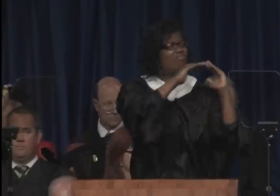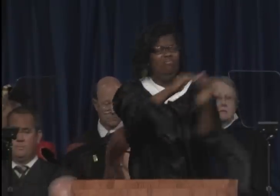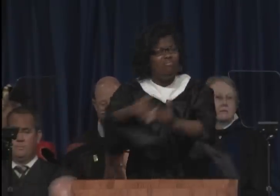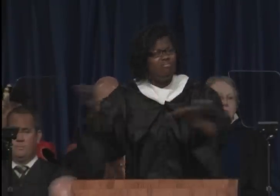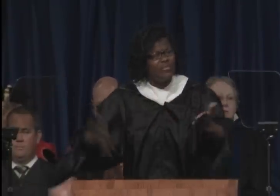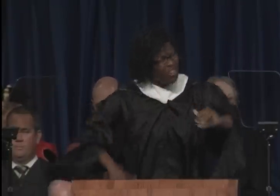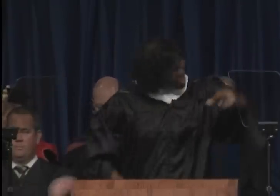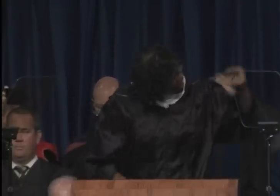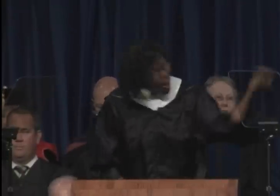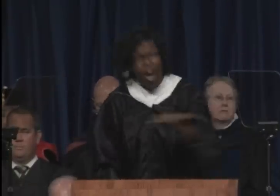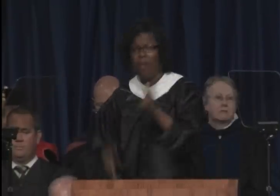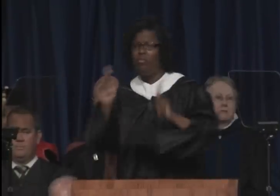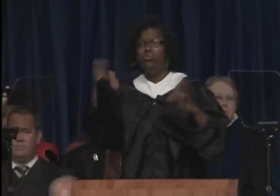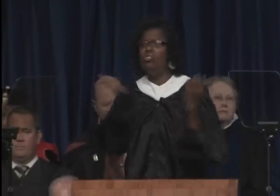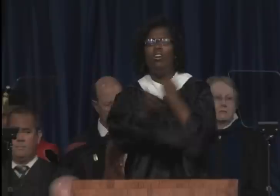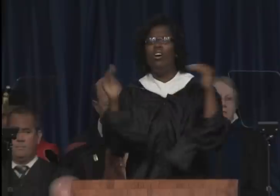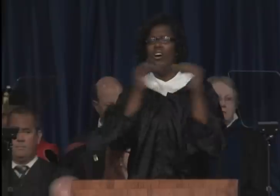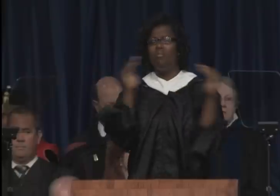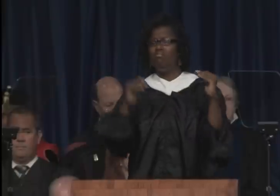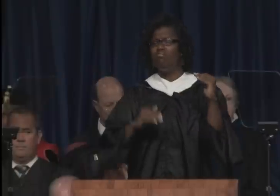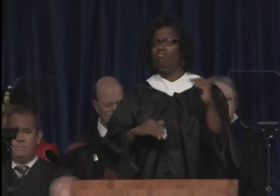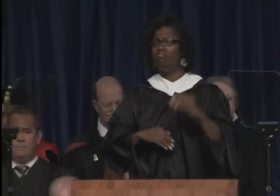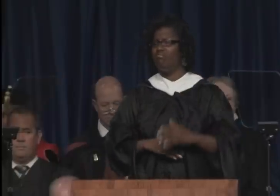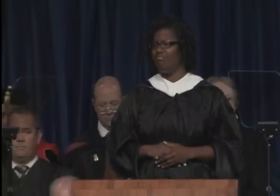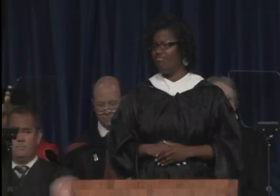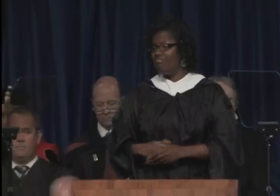Social justice is the view that everyone deserves